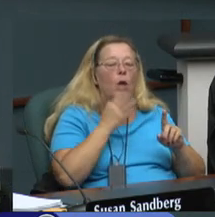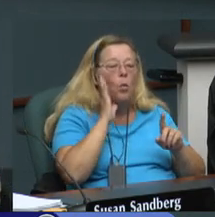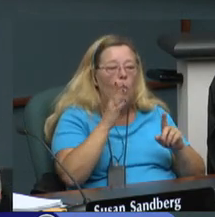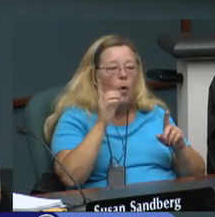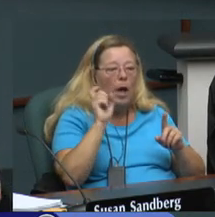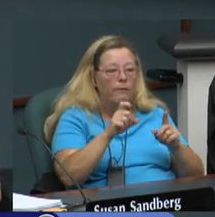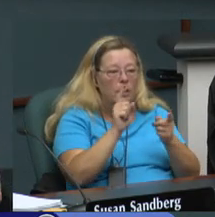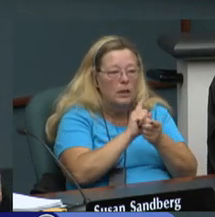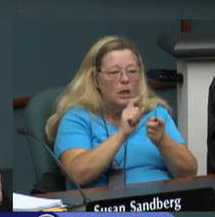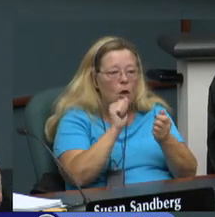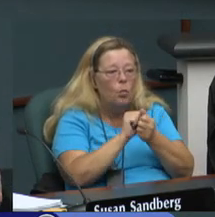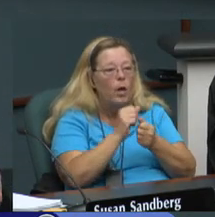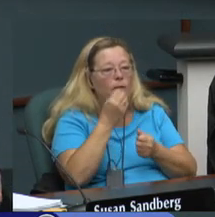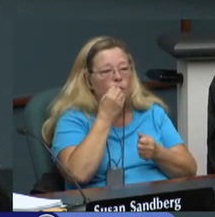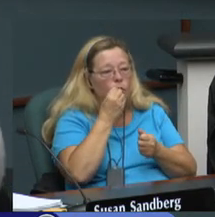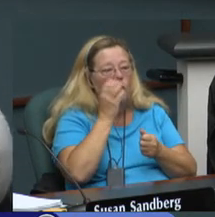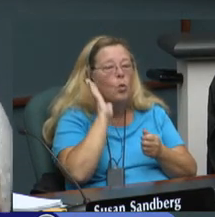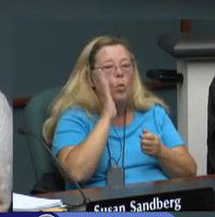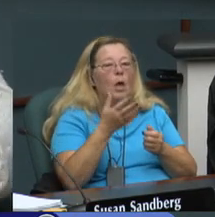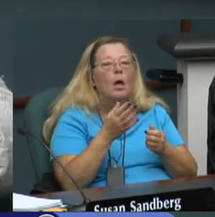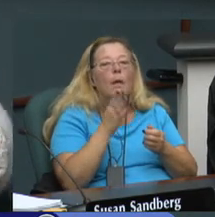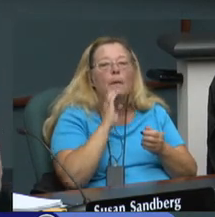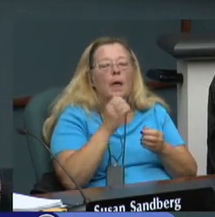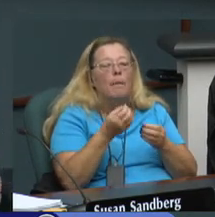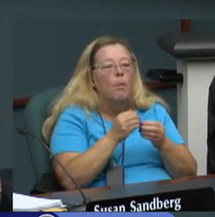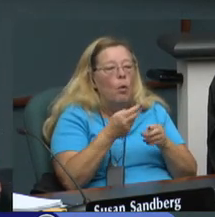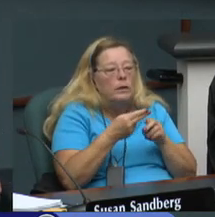with the fact that food is going to be more scarce that gasoline is going to